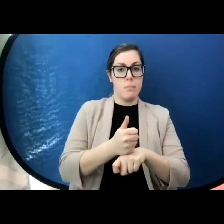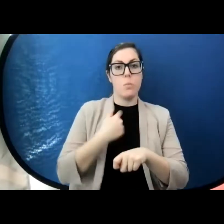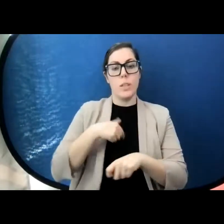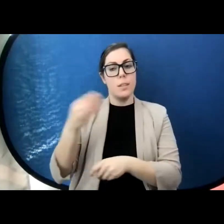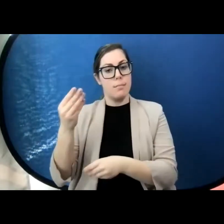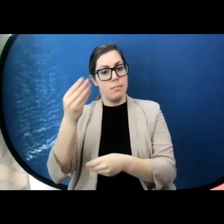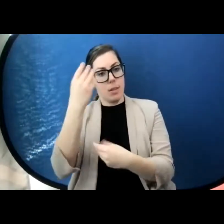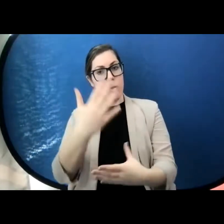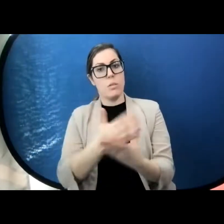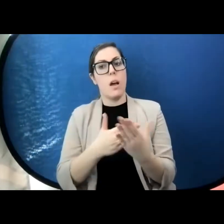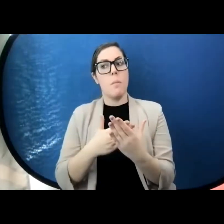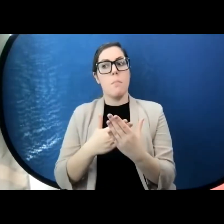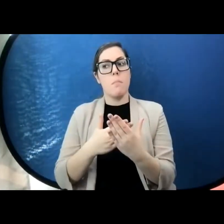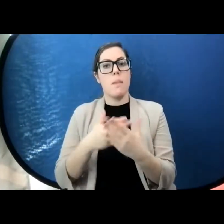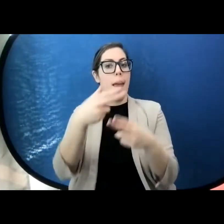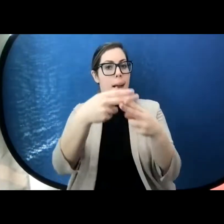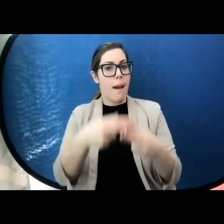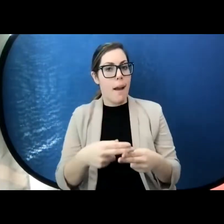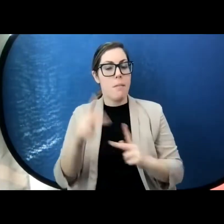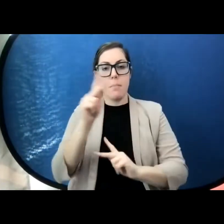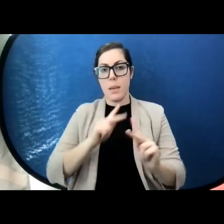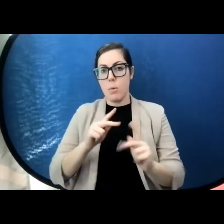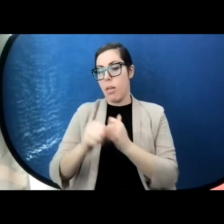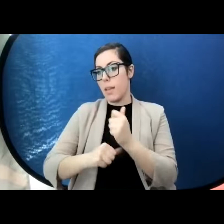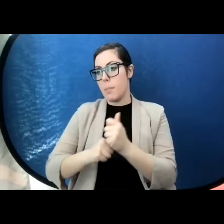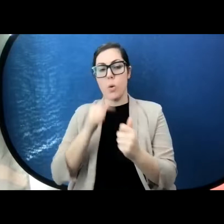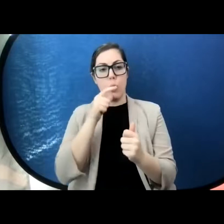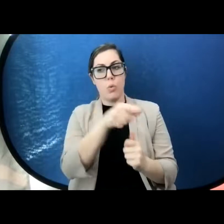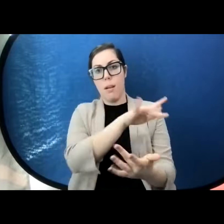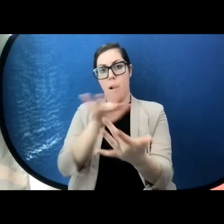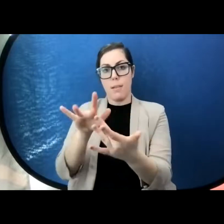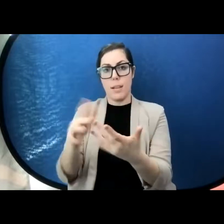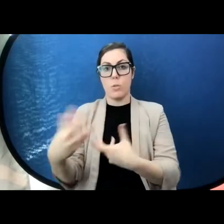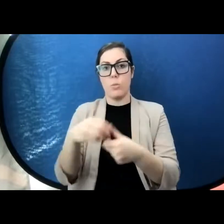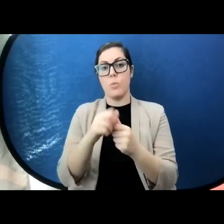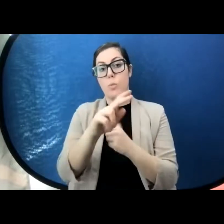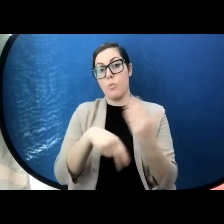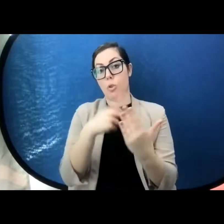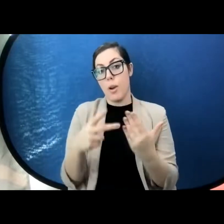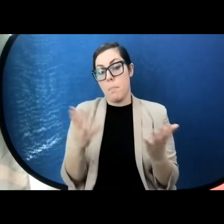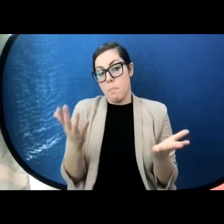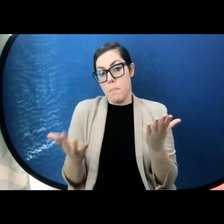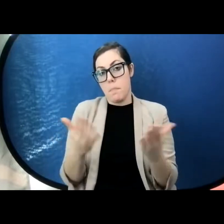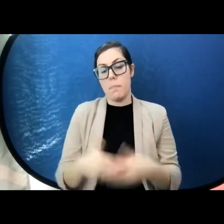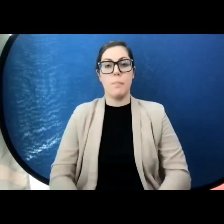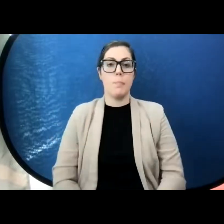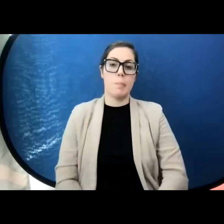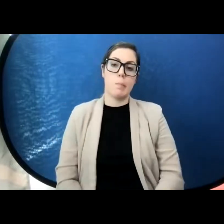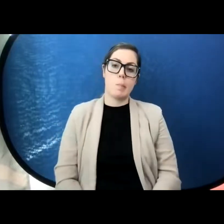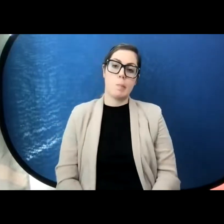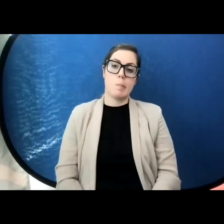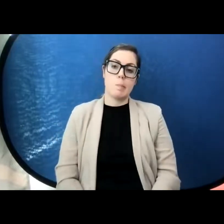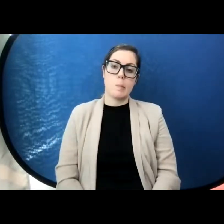and alumni that we have that might be integrated into your program.